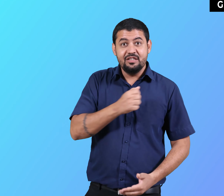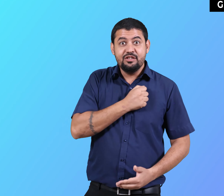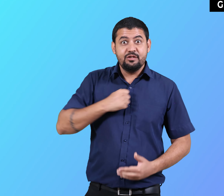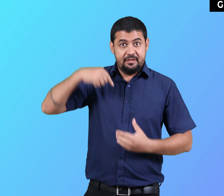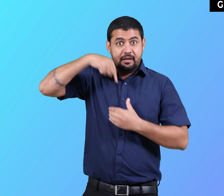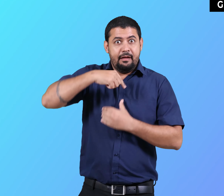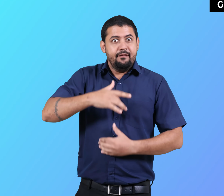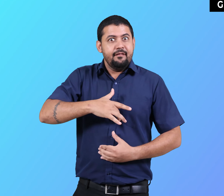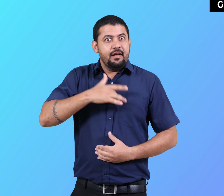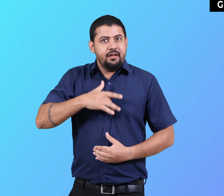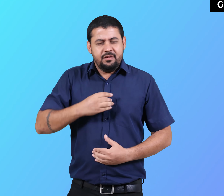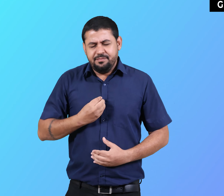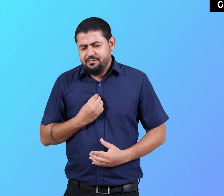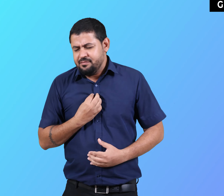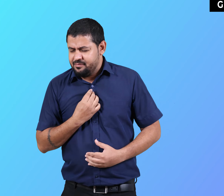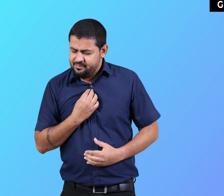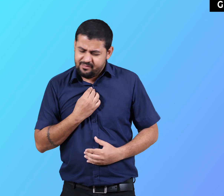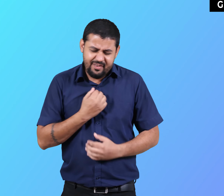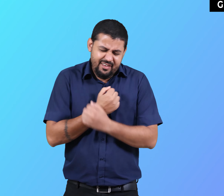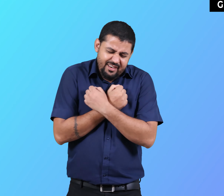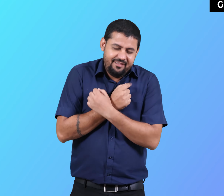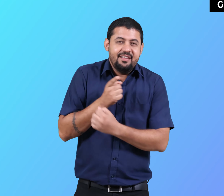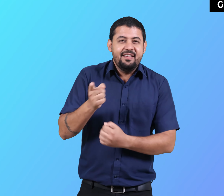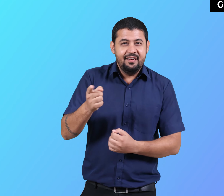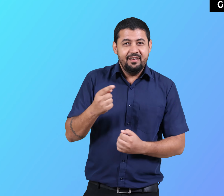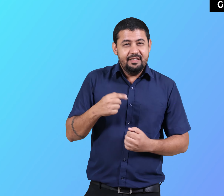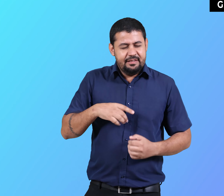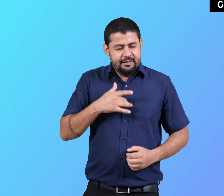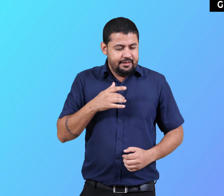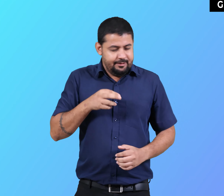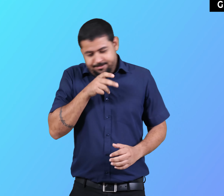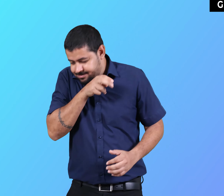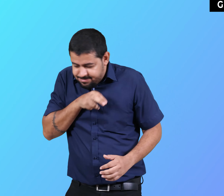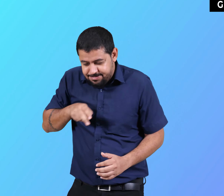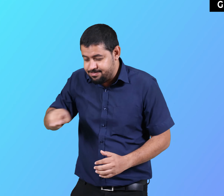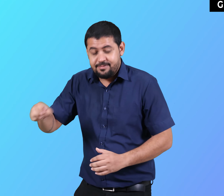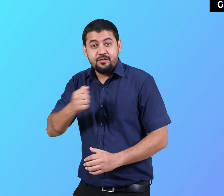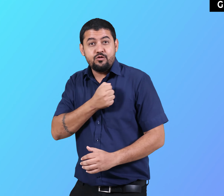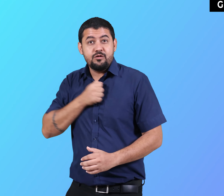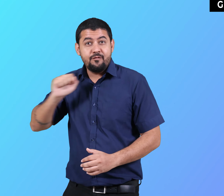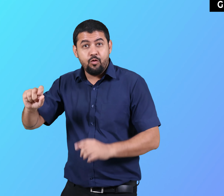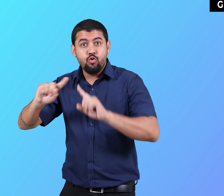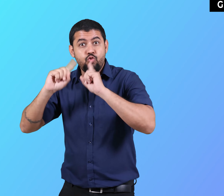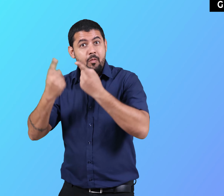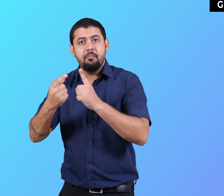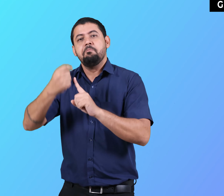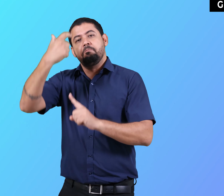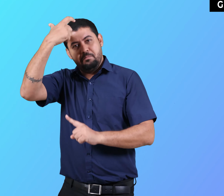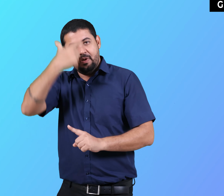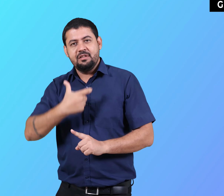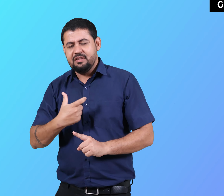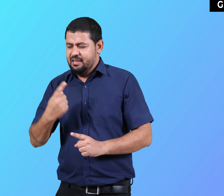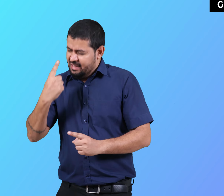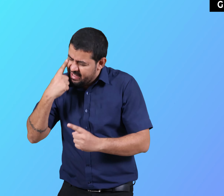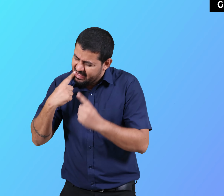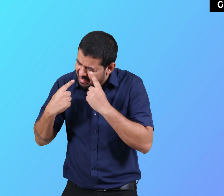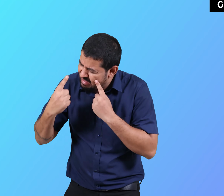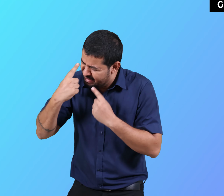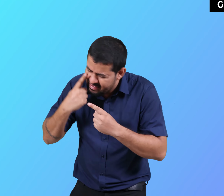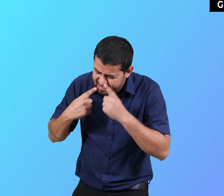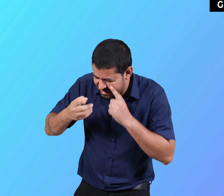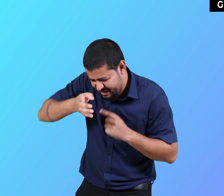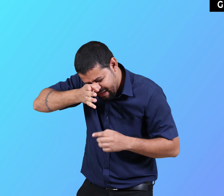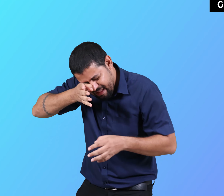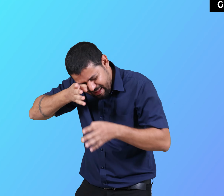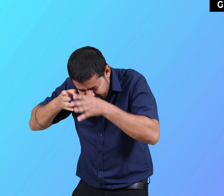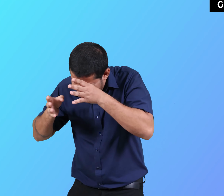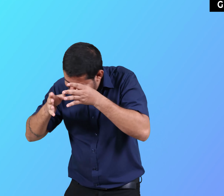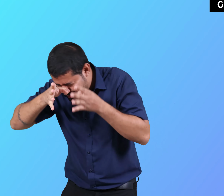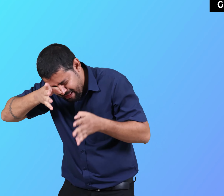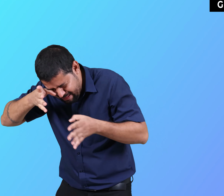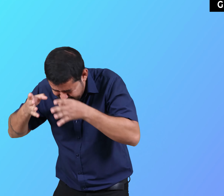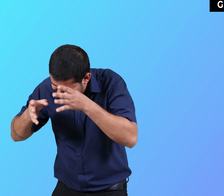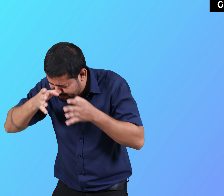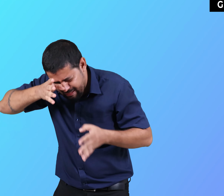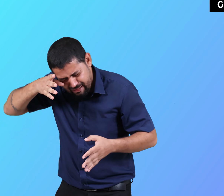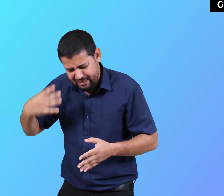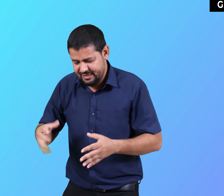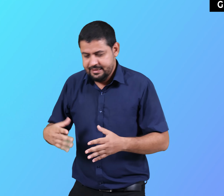Suddenly, the love he felt for his brother made him feel like crying. So he hurried into his private room and cried there.